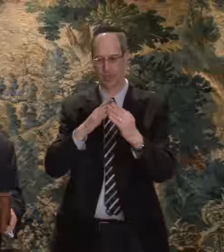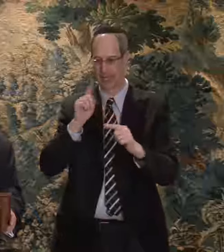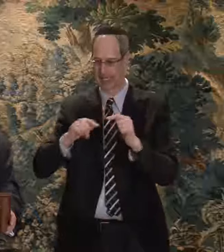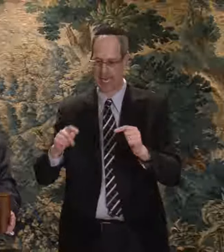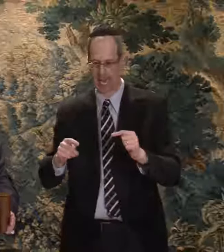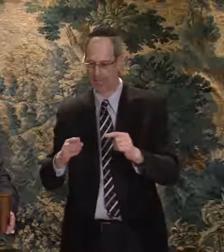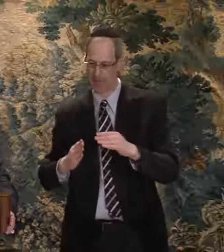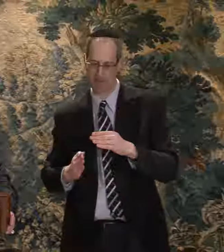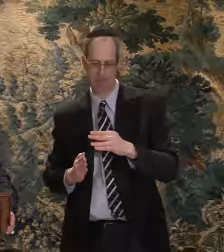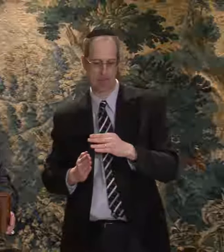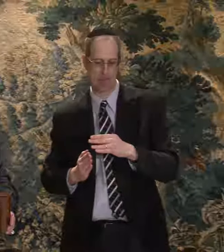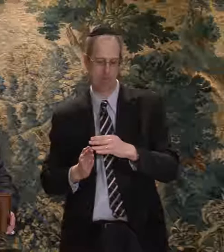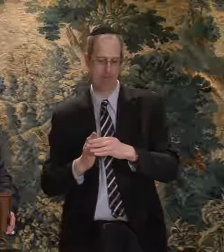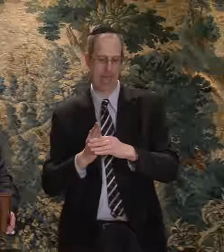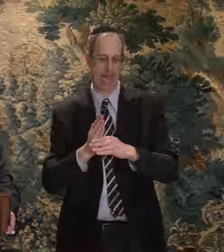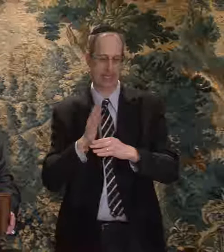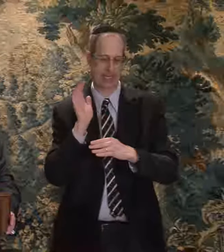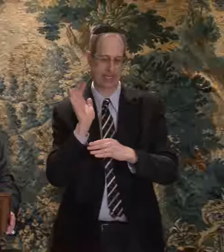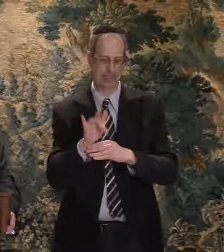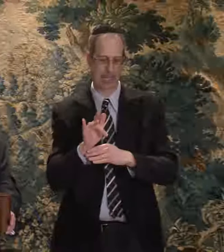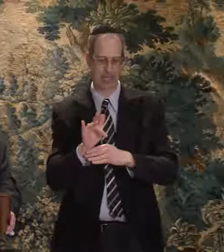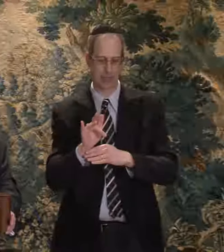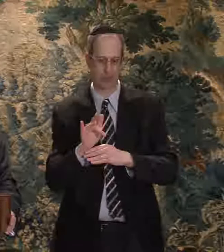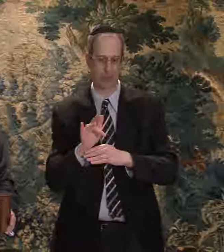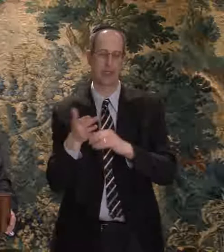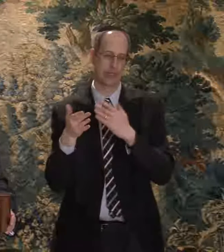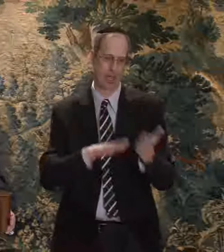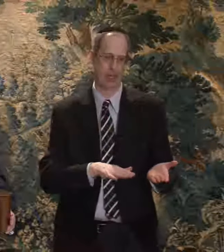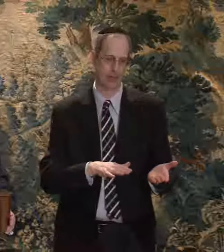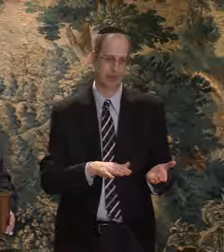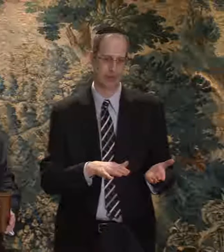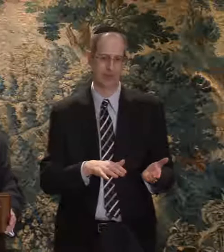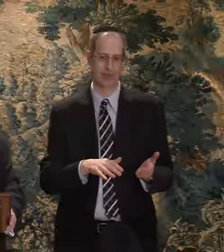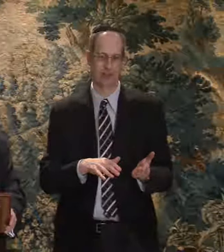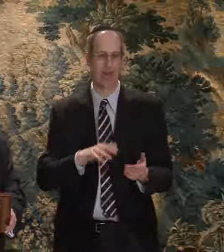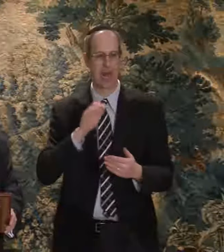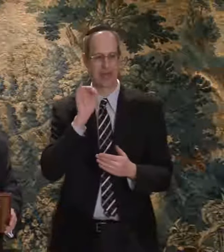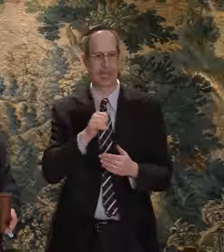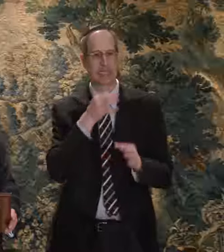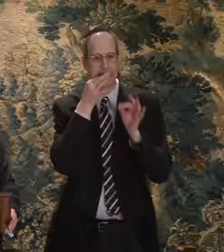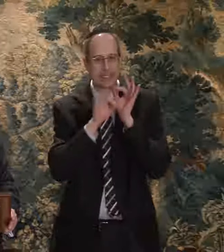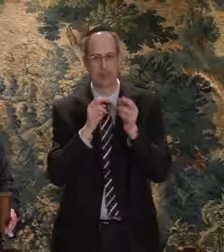anybody who touches the mountain they're gonna die that's the simple meaning but